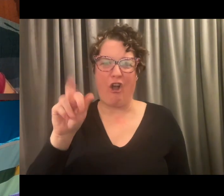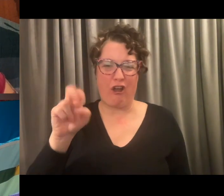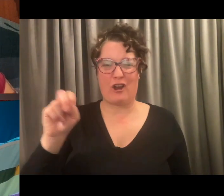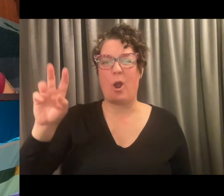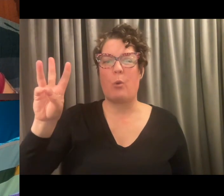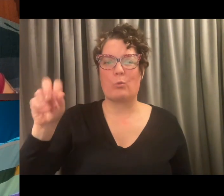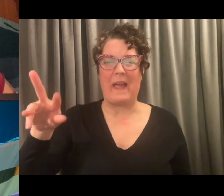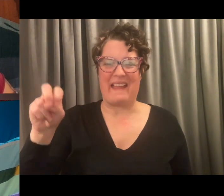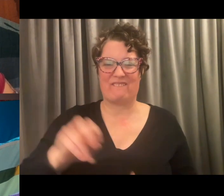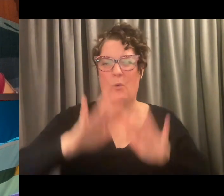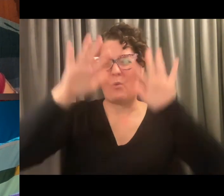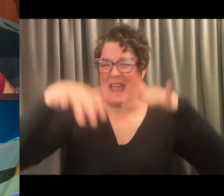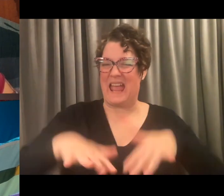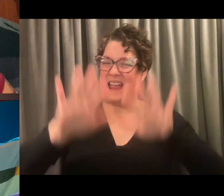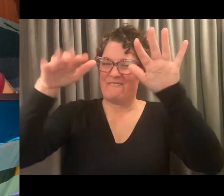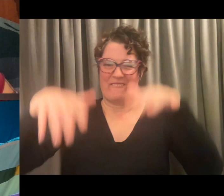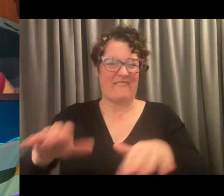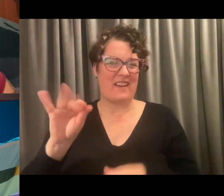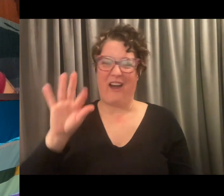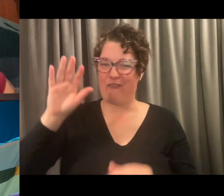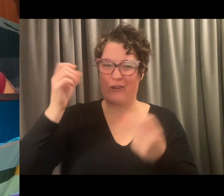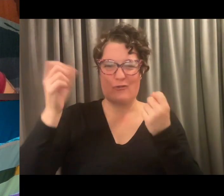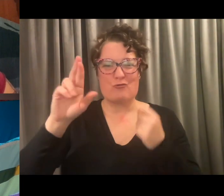Rebekah: It's a wave of revelation.